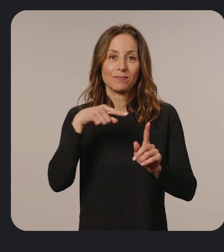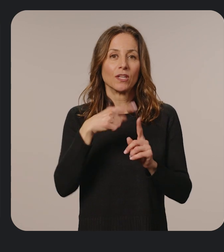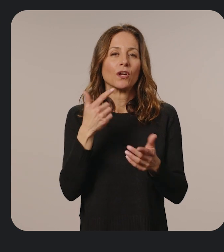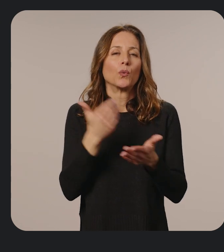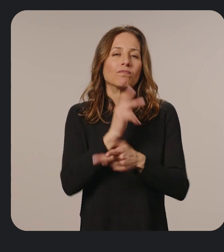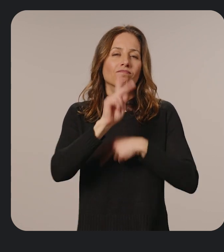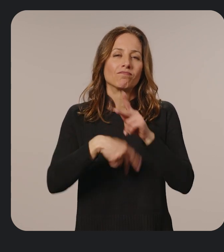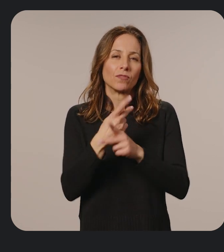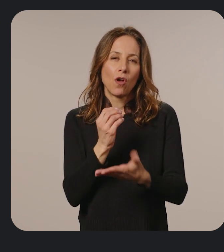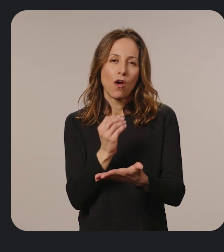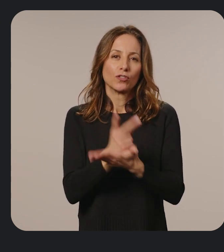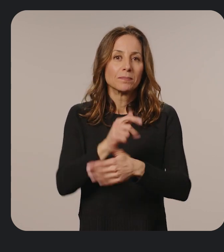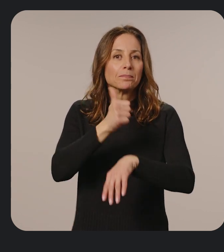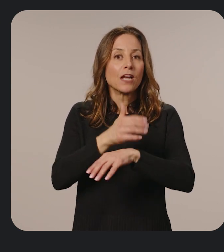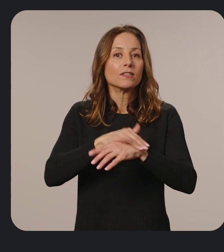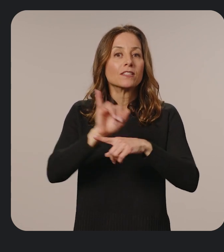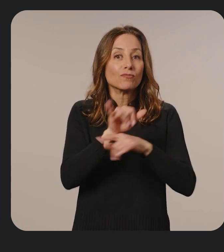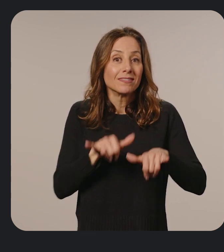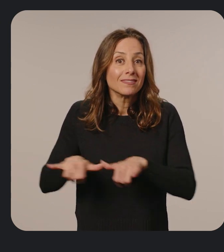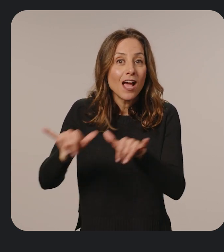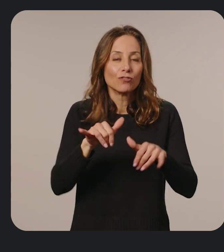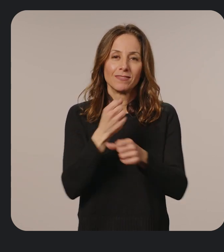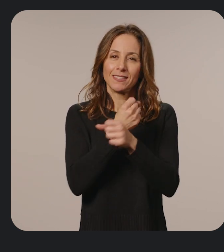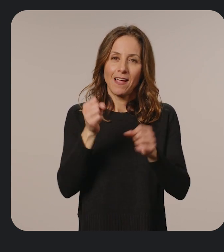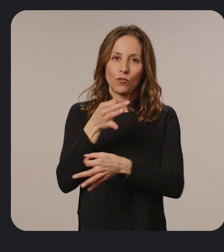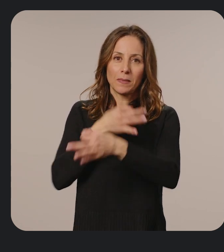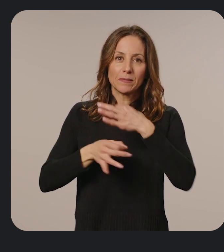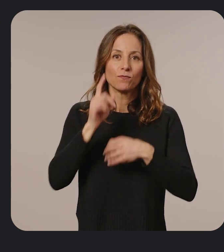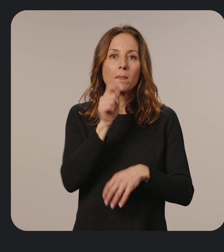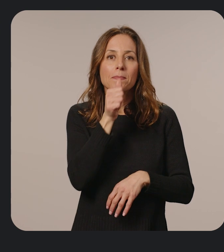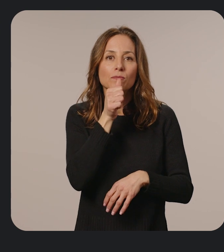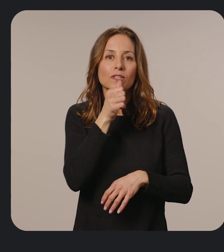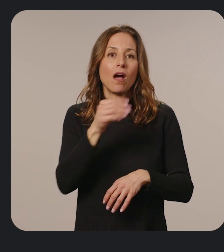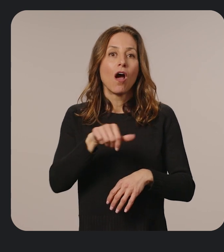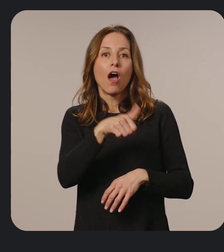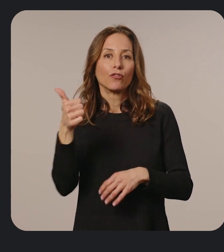a new form of authentication based on industry standards that is a safe replacement to passwords